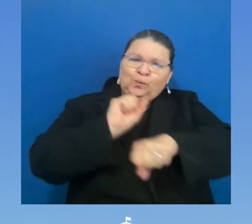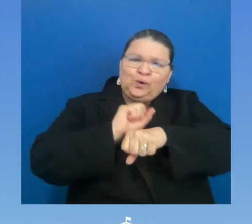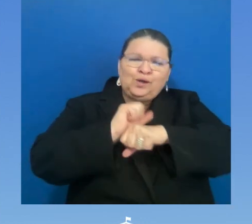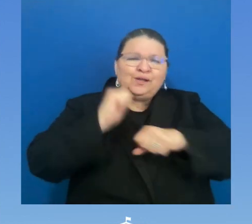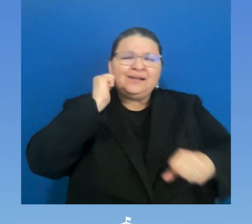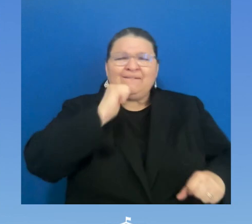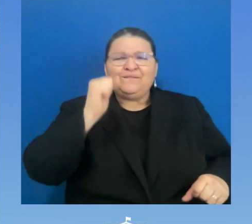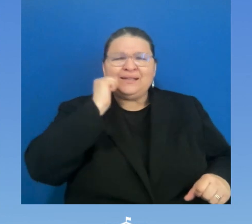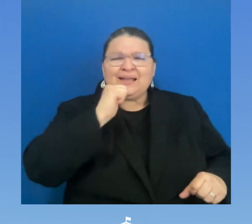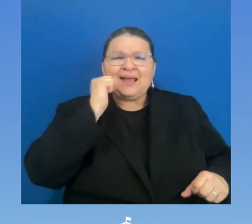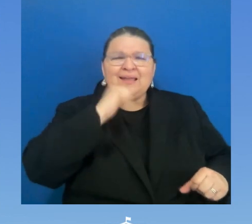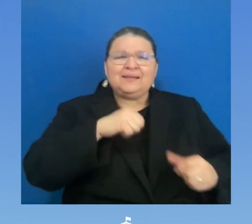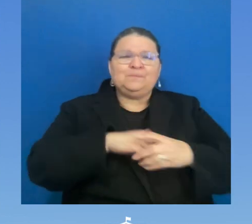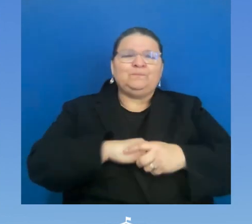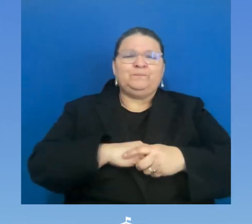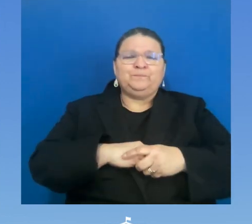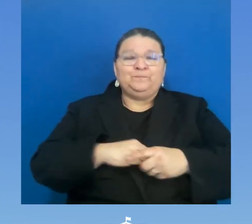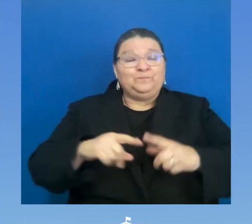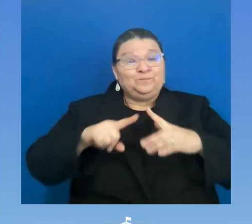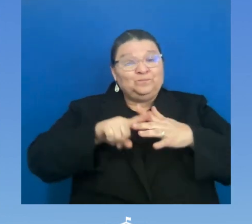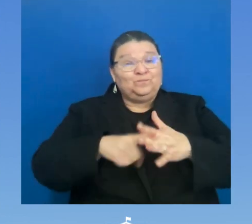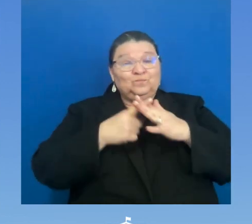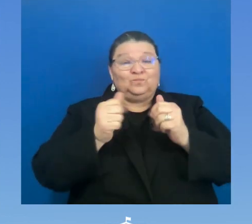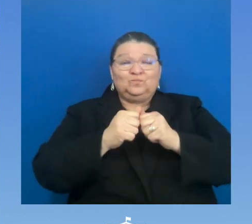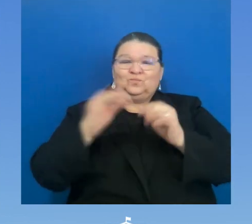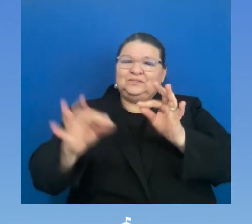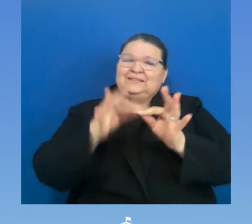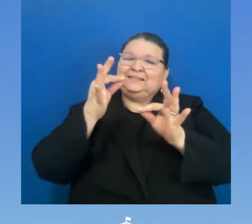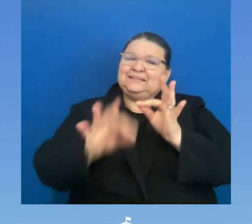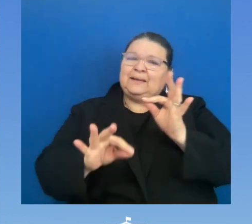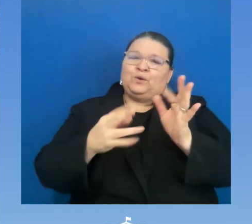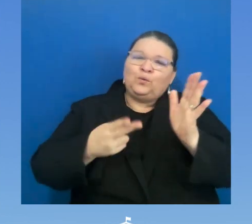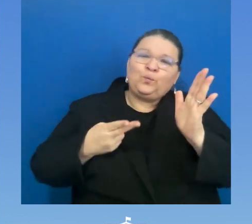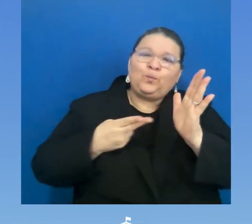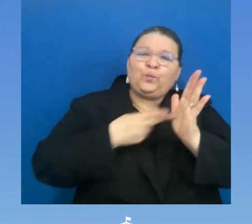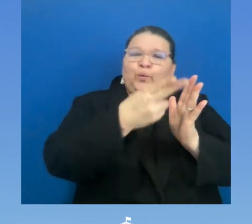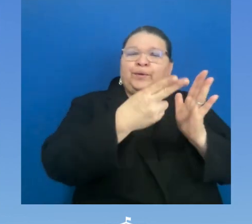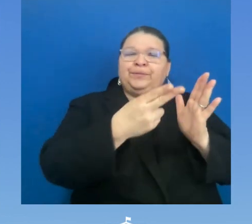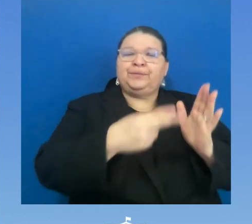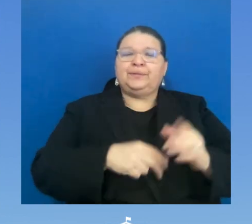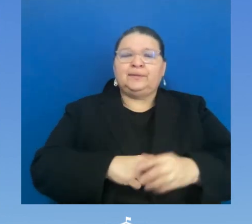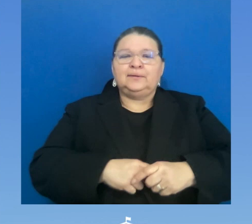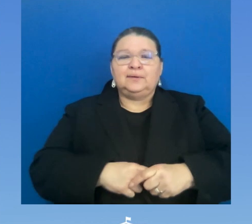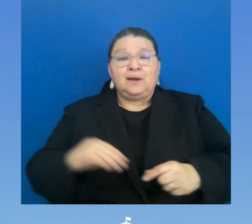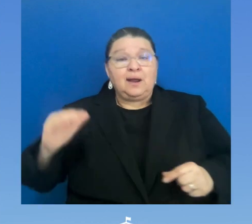Our economy just has not been working as it should for the women of our nation.